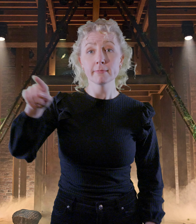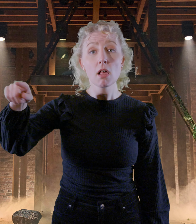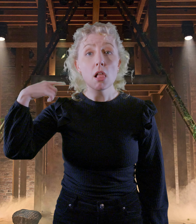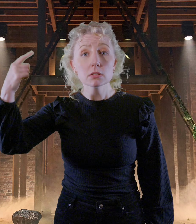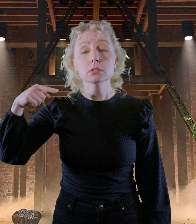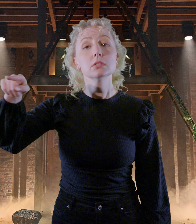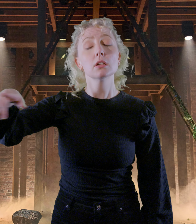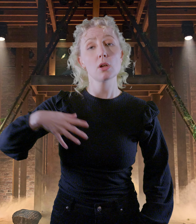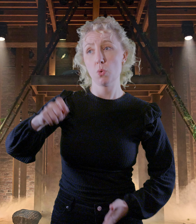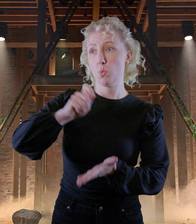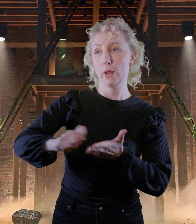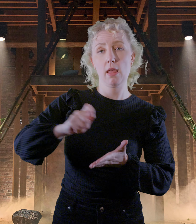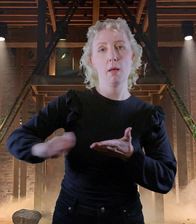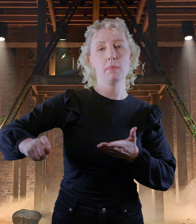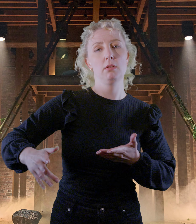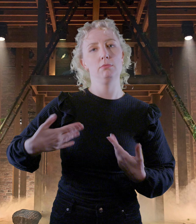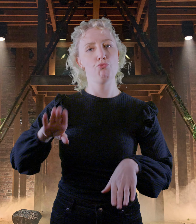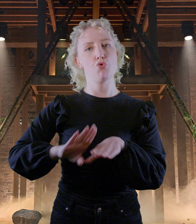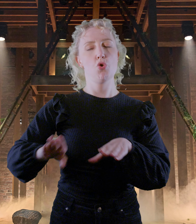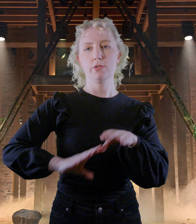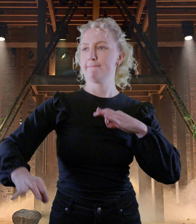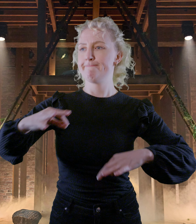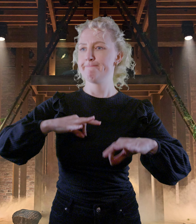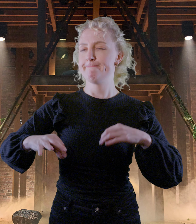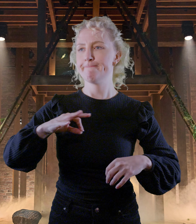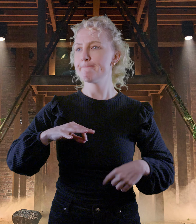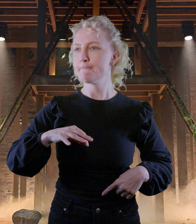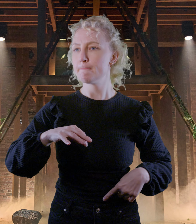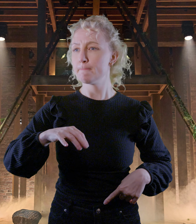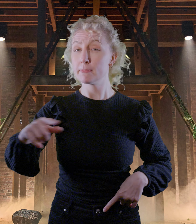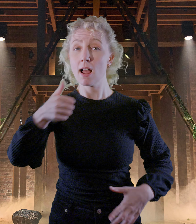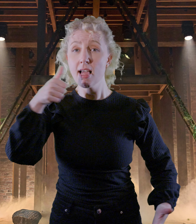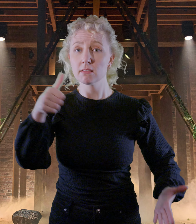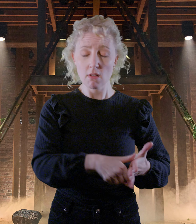William is rehearsing a play when he gets news of Judith’s illness.